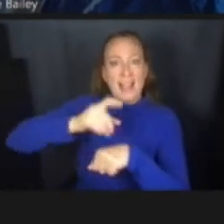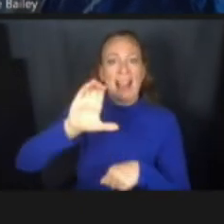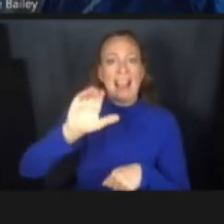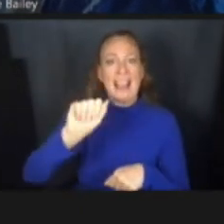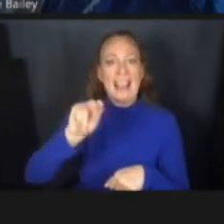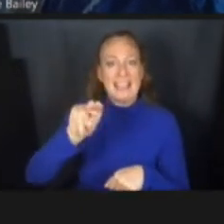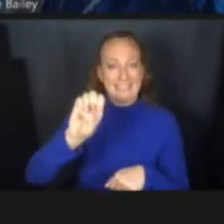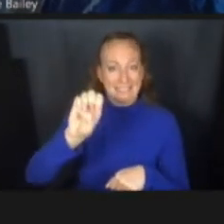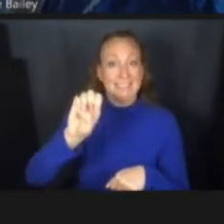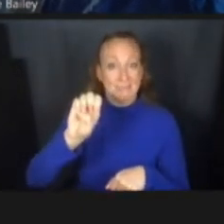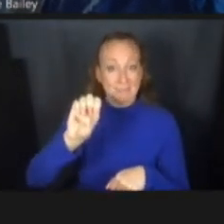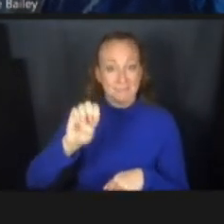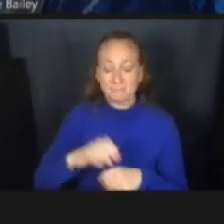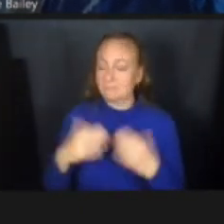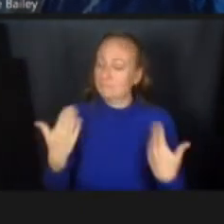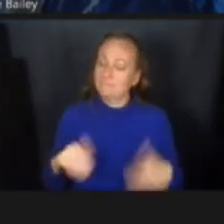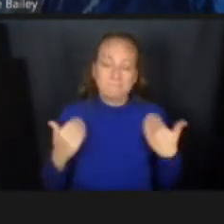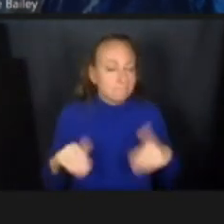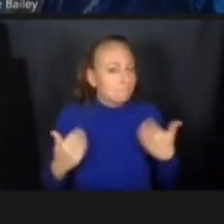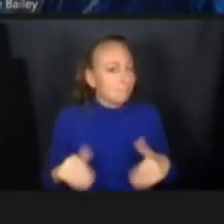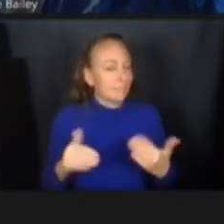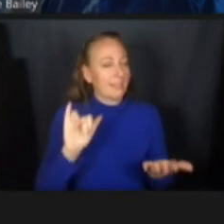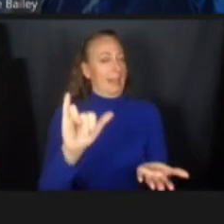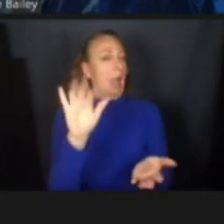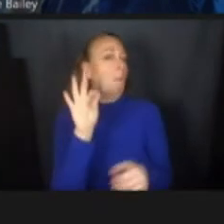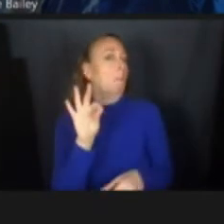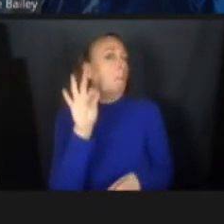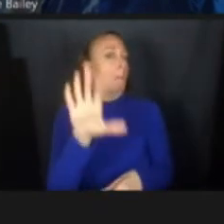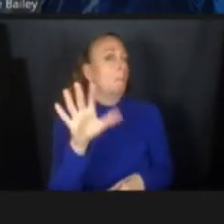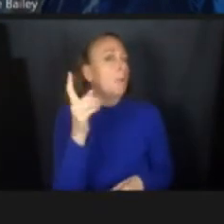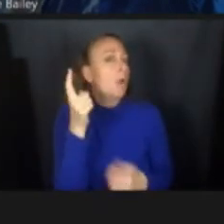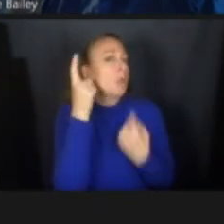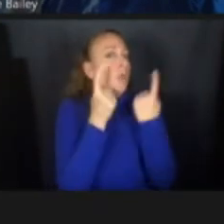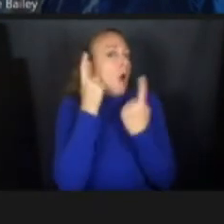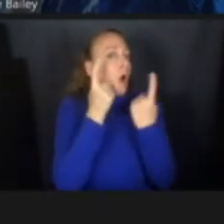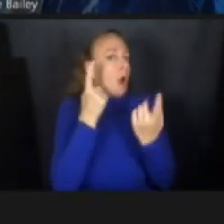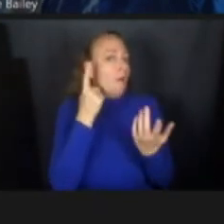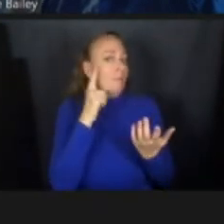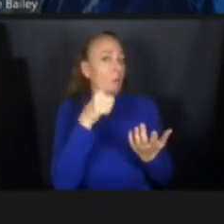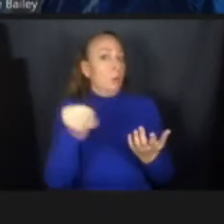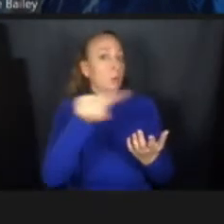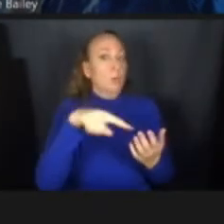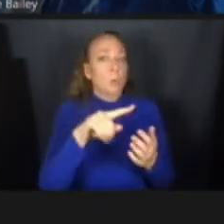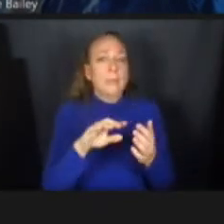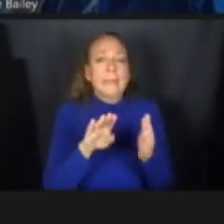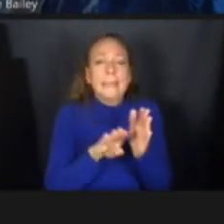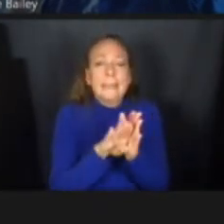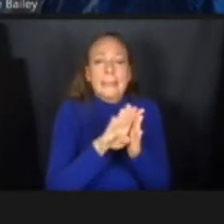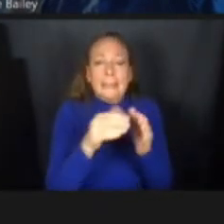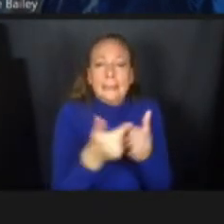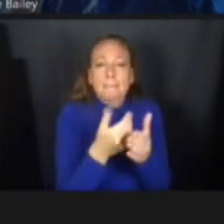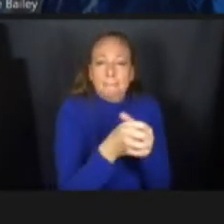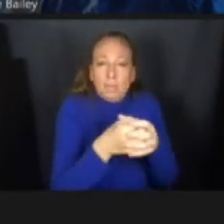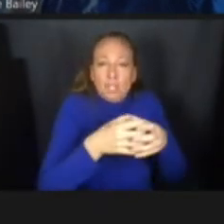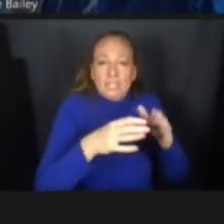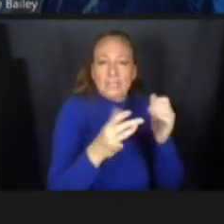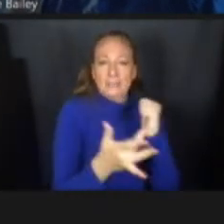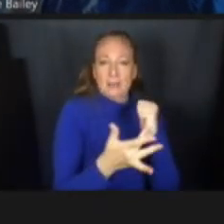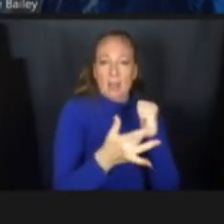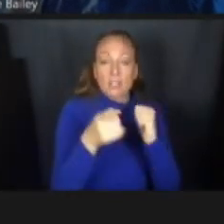And it's just a thought for all of the emerging technologies, incorporate accessibility from the start.